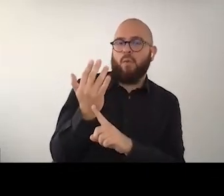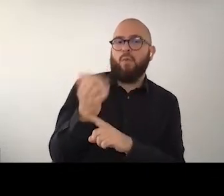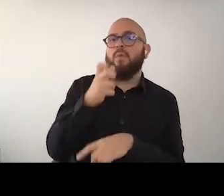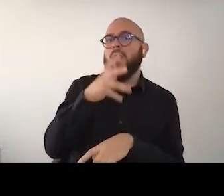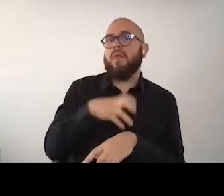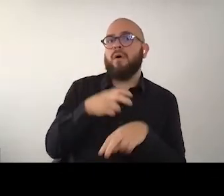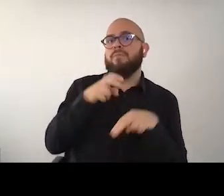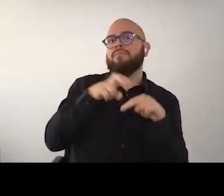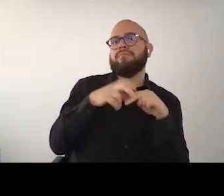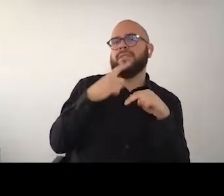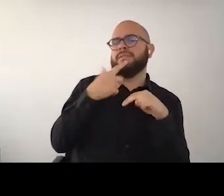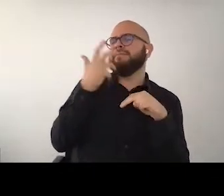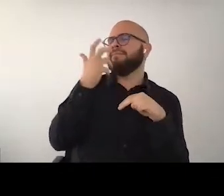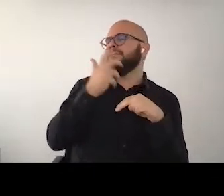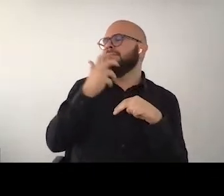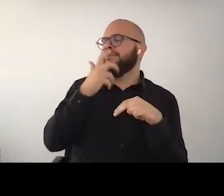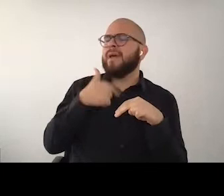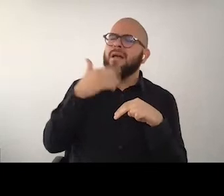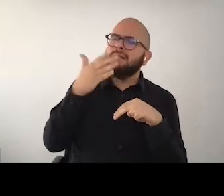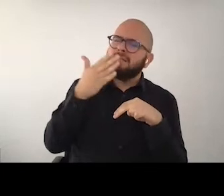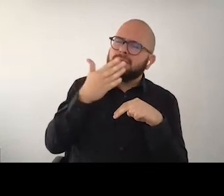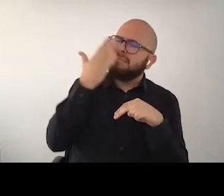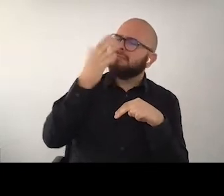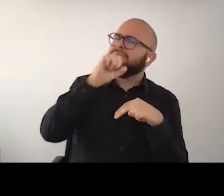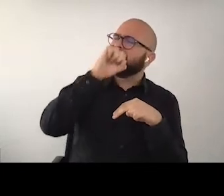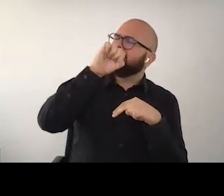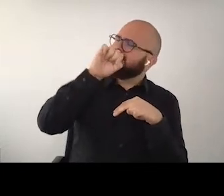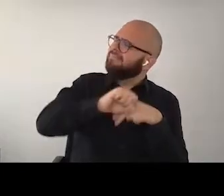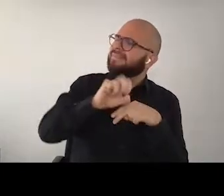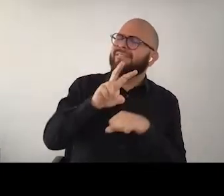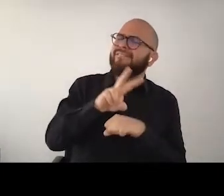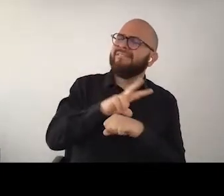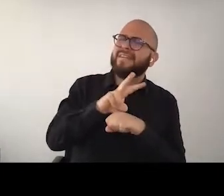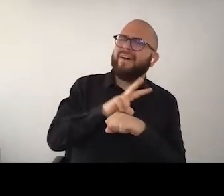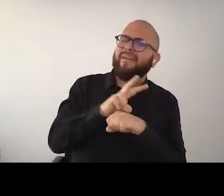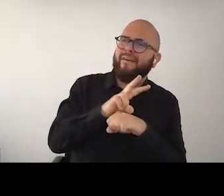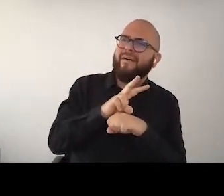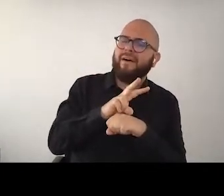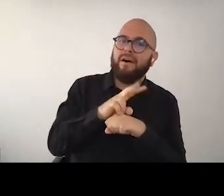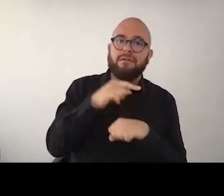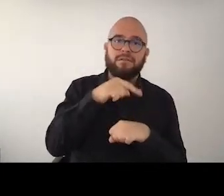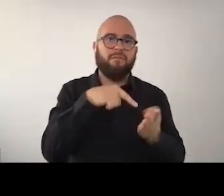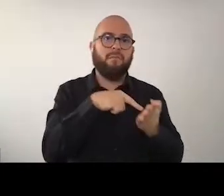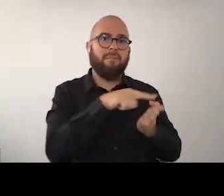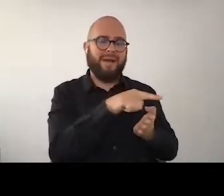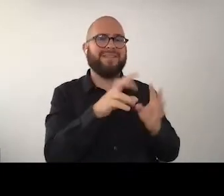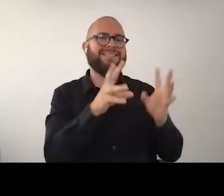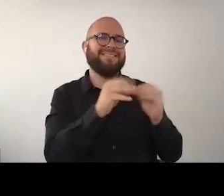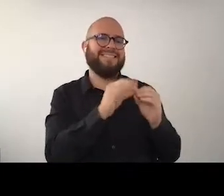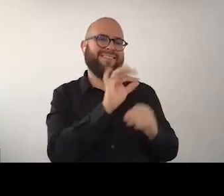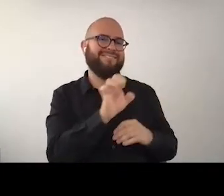"I love the smell of my vanilla candle." She would get a session fee for shooting that spot.